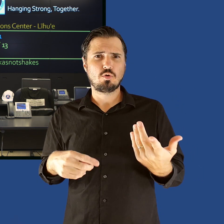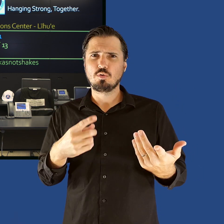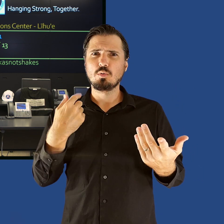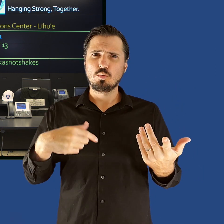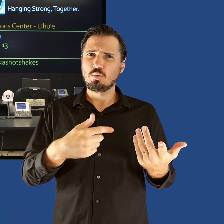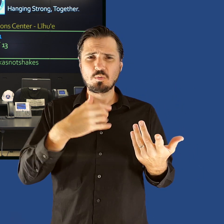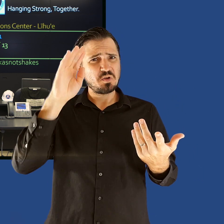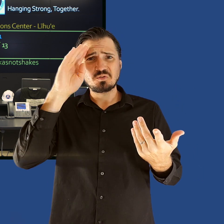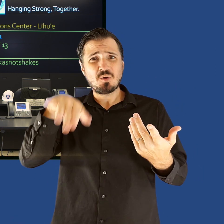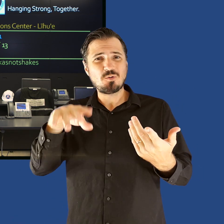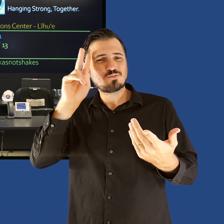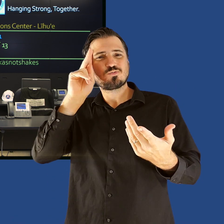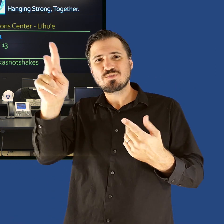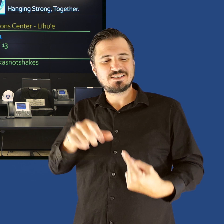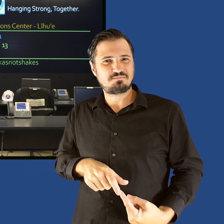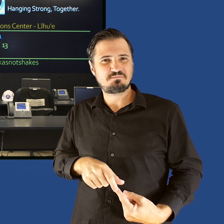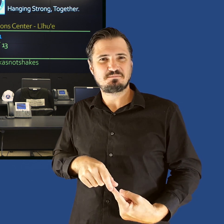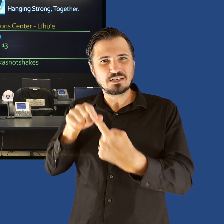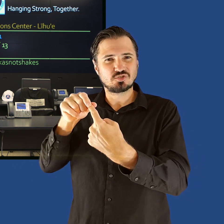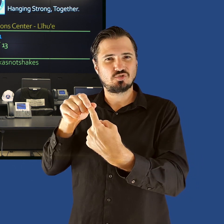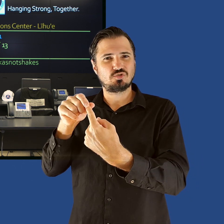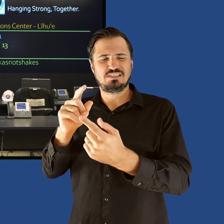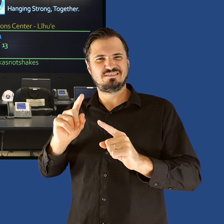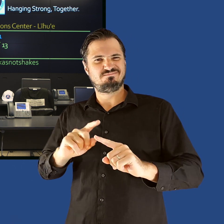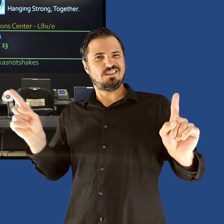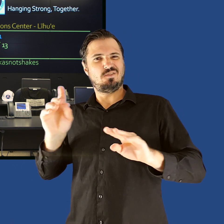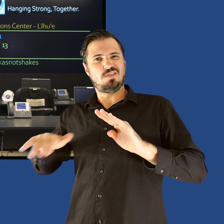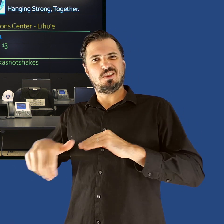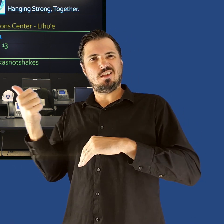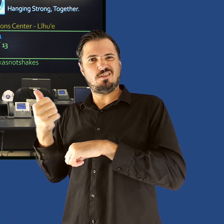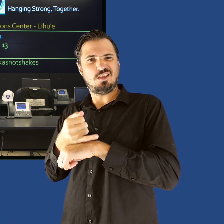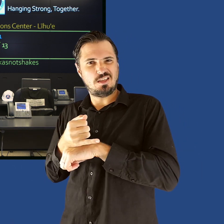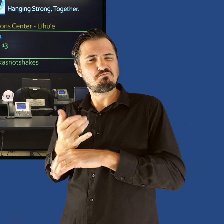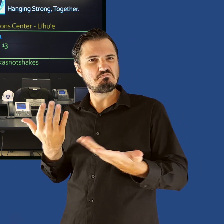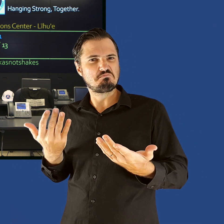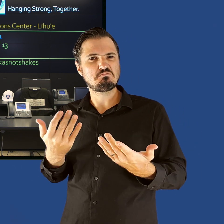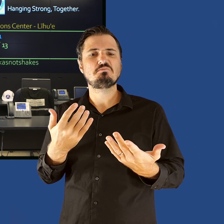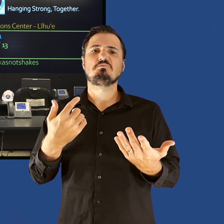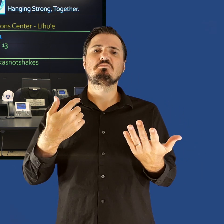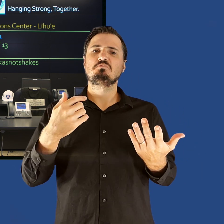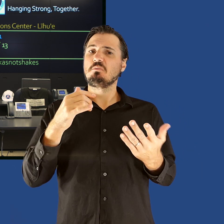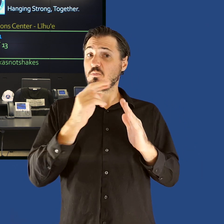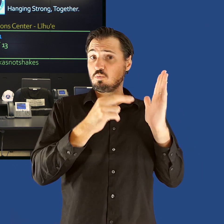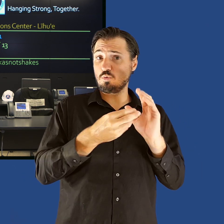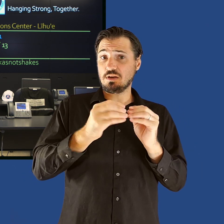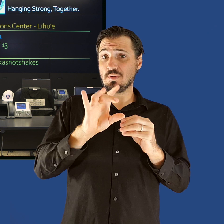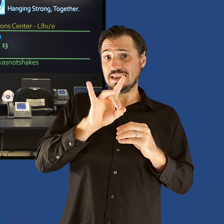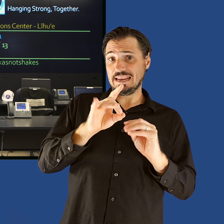However, we know Kaua‘i is unique and we have unique needs. Our local rules # 8 and 9 are in response to those needs.